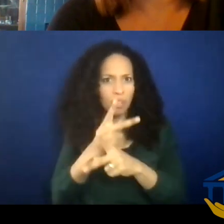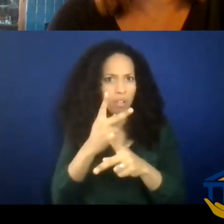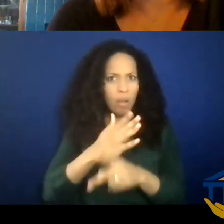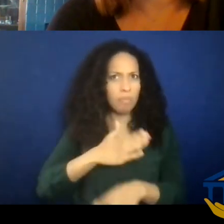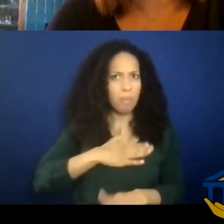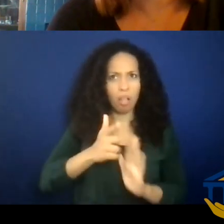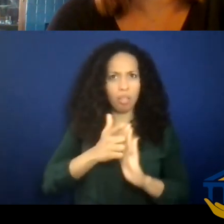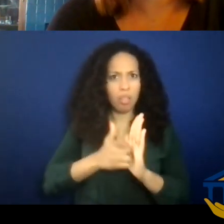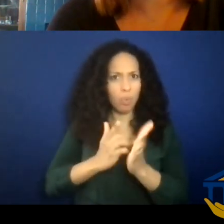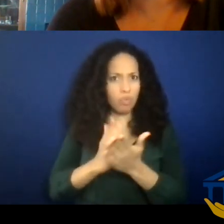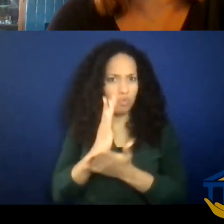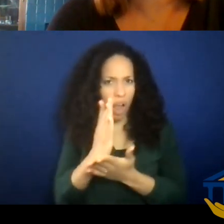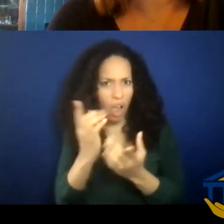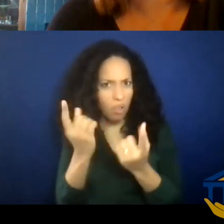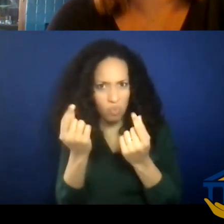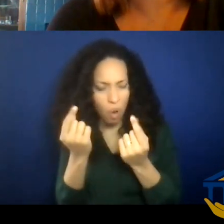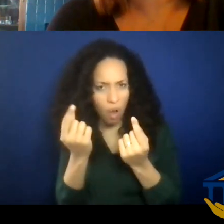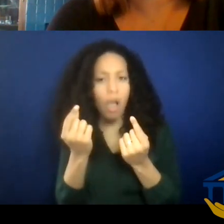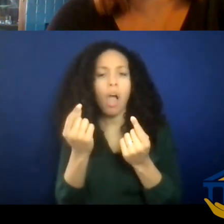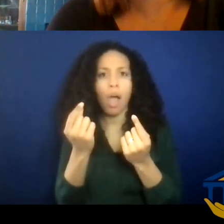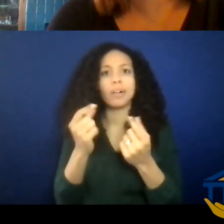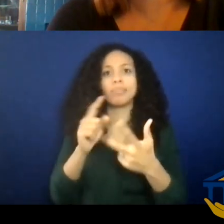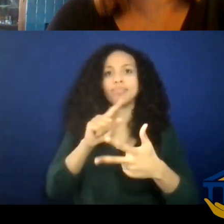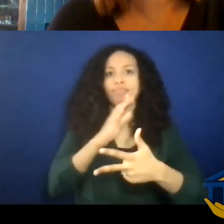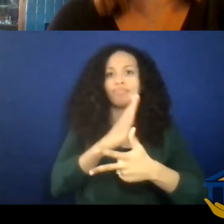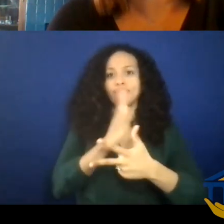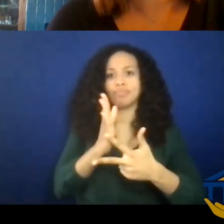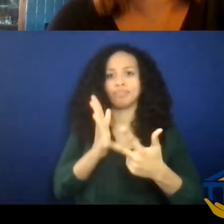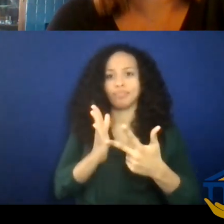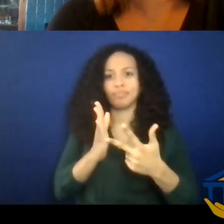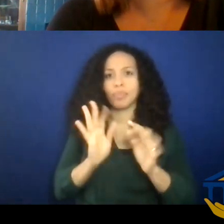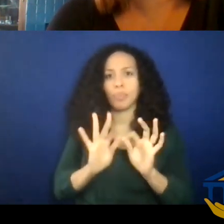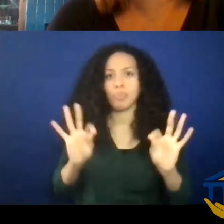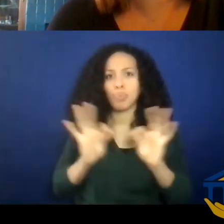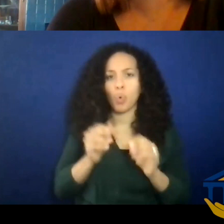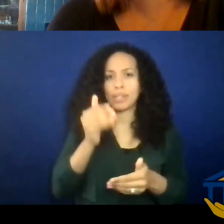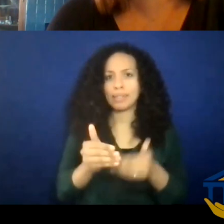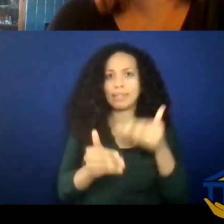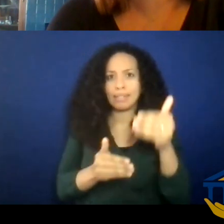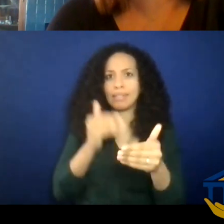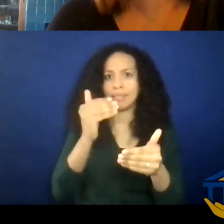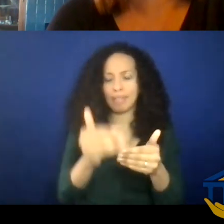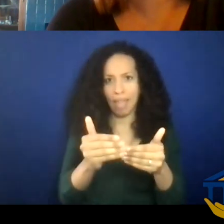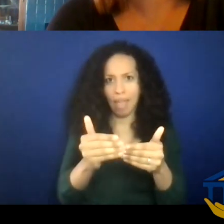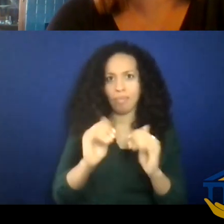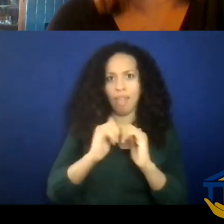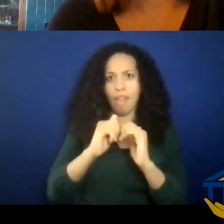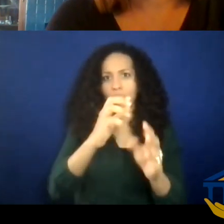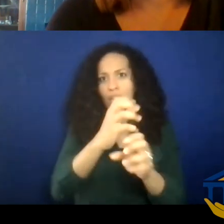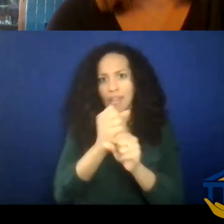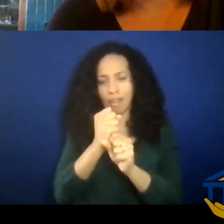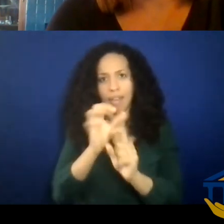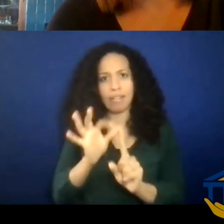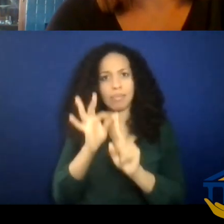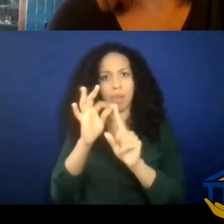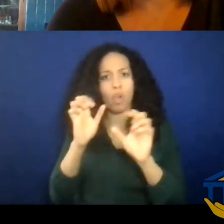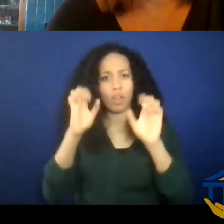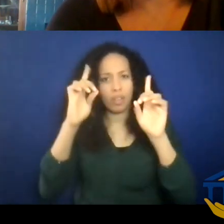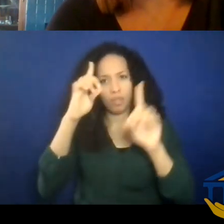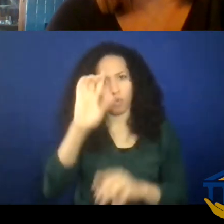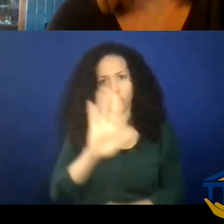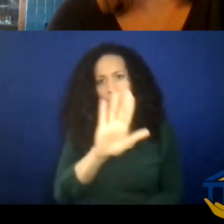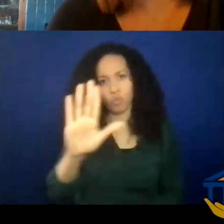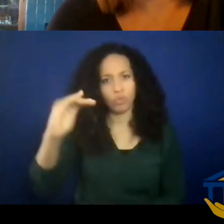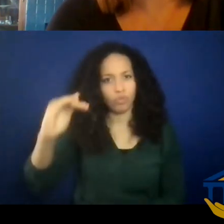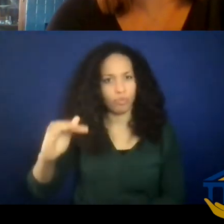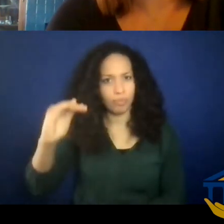there are three important steps to getting special education for your child. That and they start with